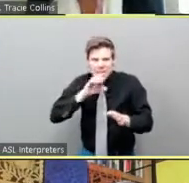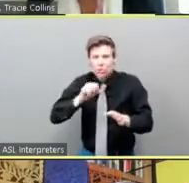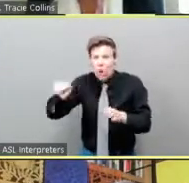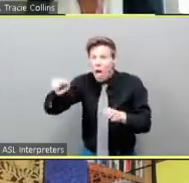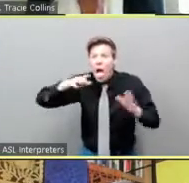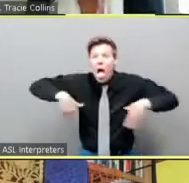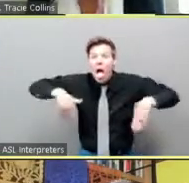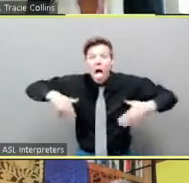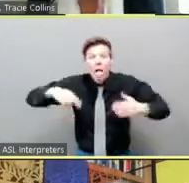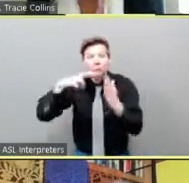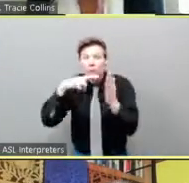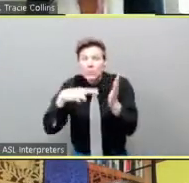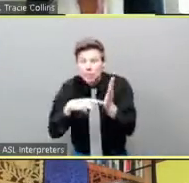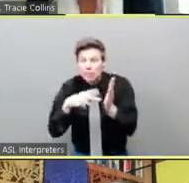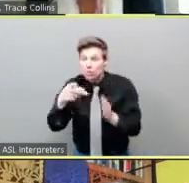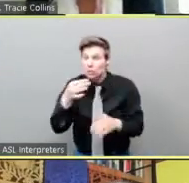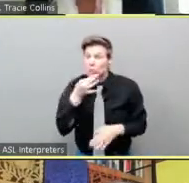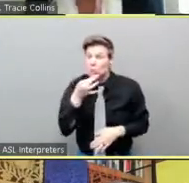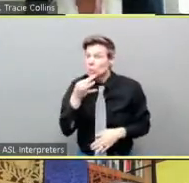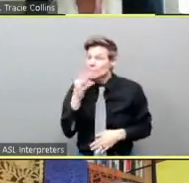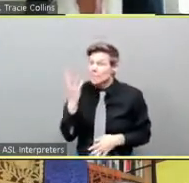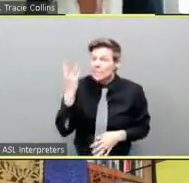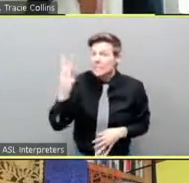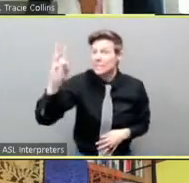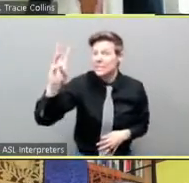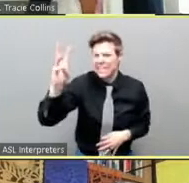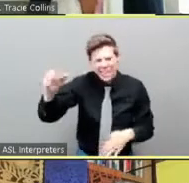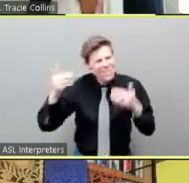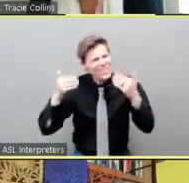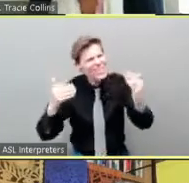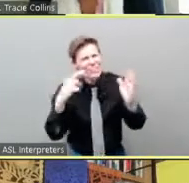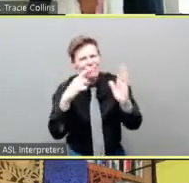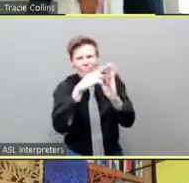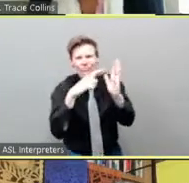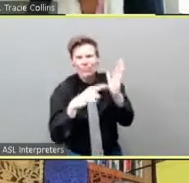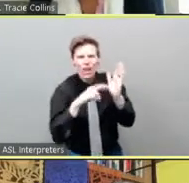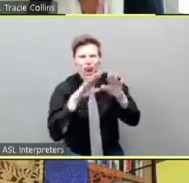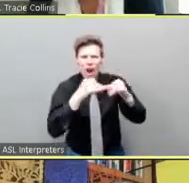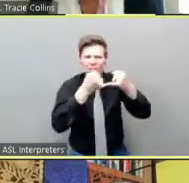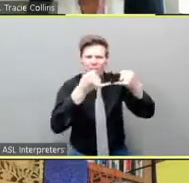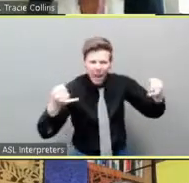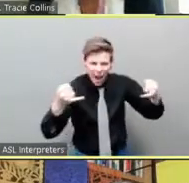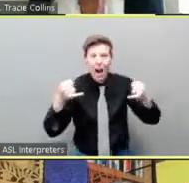please do. So So far we've had 30 of this population with at least one shot,